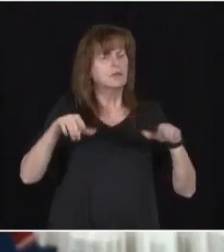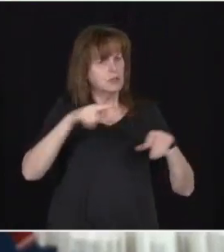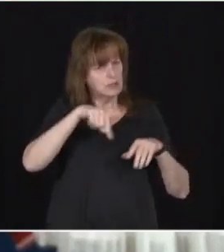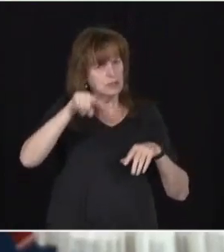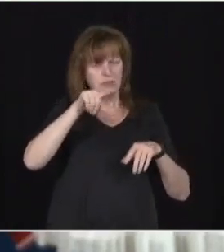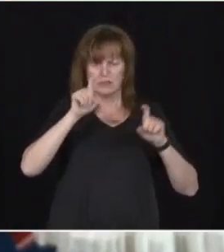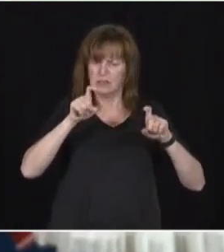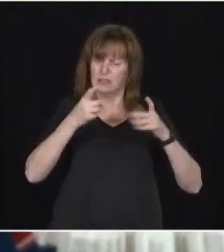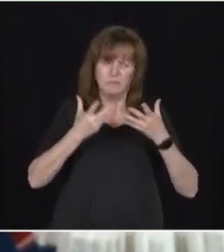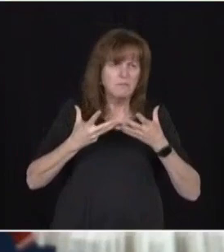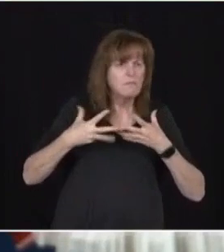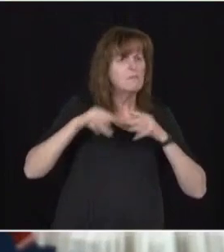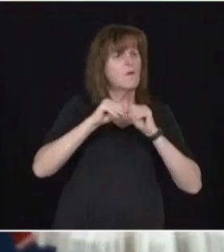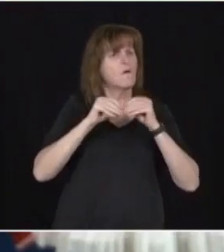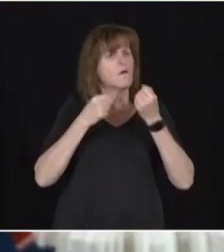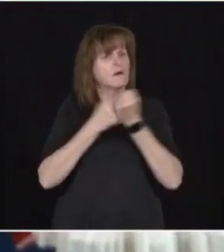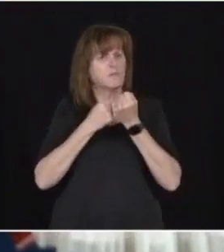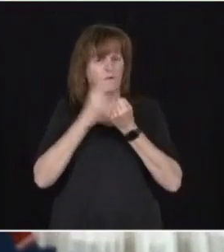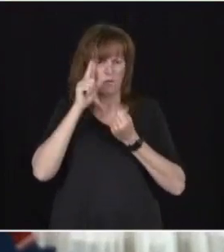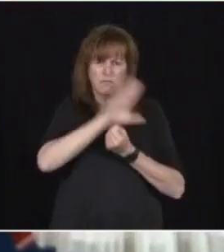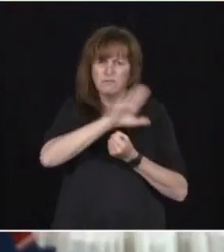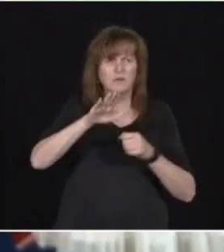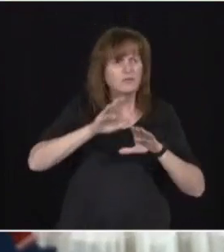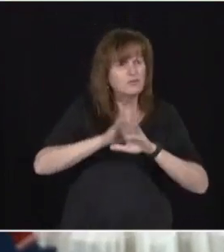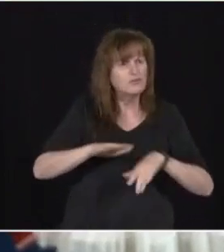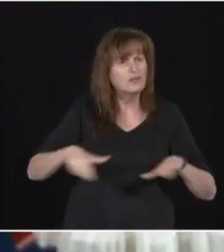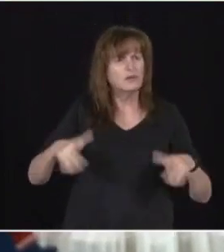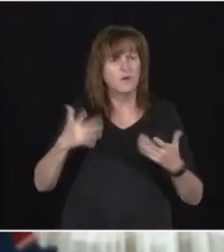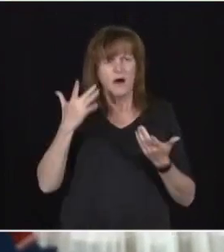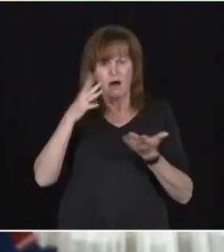families are going to need more support now than ever to support their children